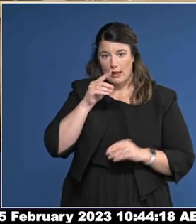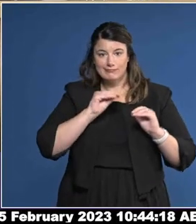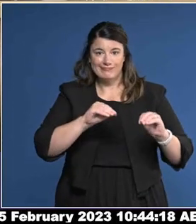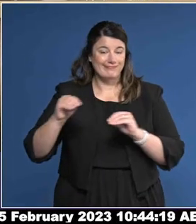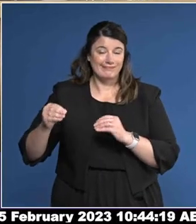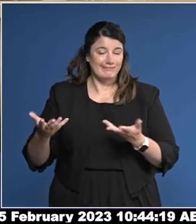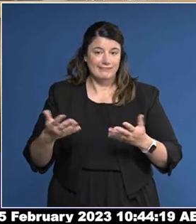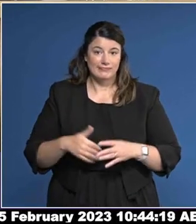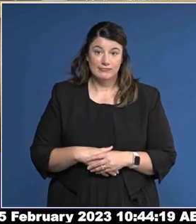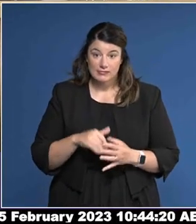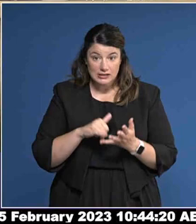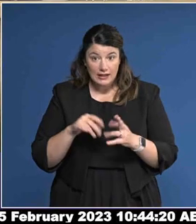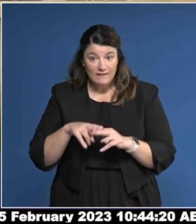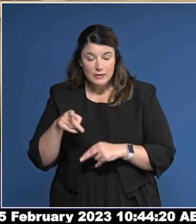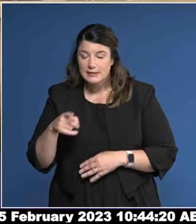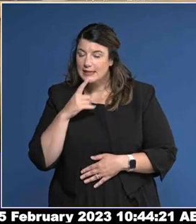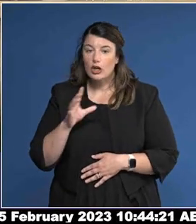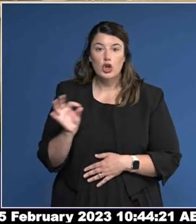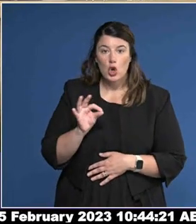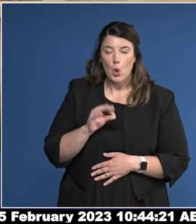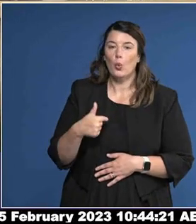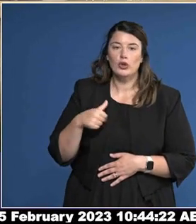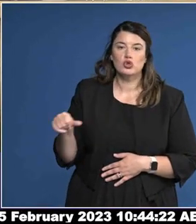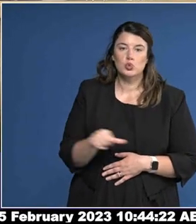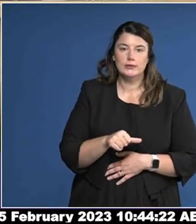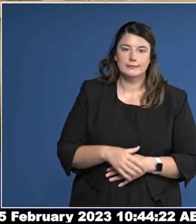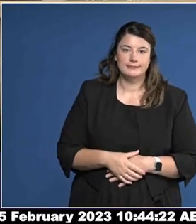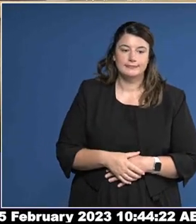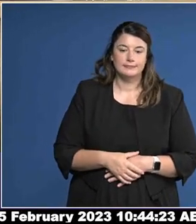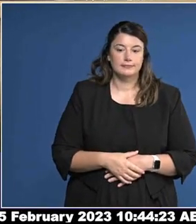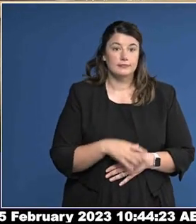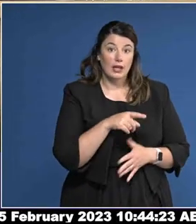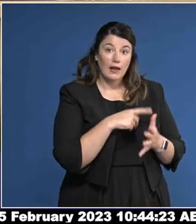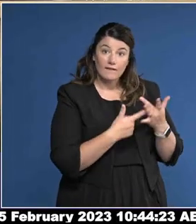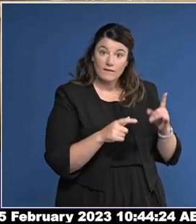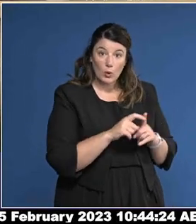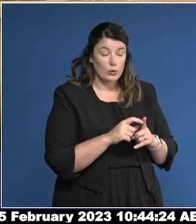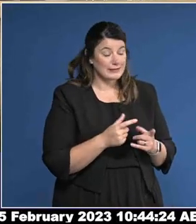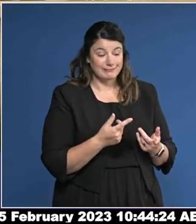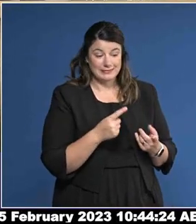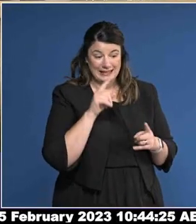Sunnyfield? MR HYLAND: No, but we should be. Afford? MS TOOHEY: No, I can't - I actually can't answer that, actually.